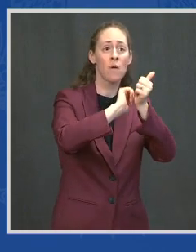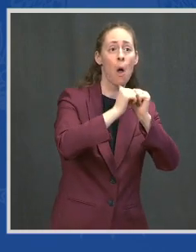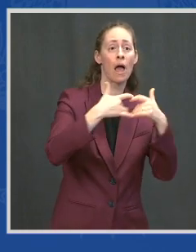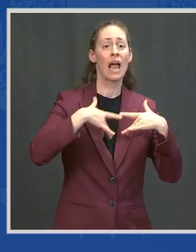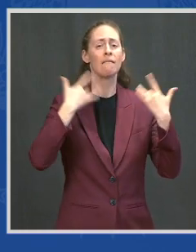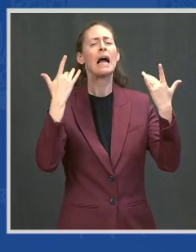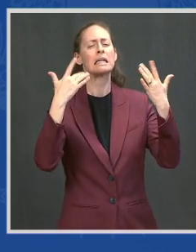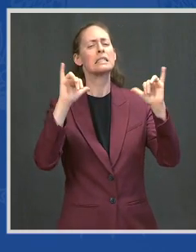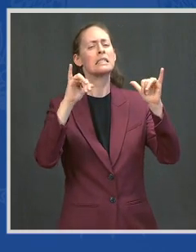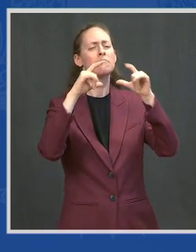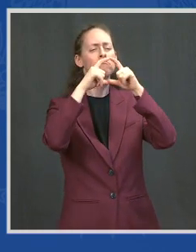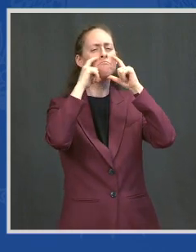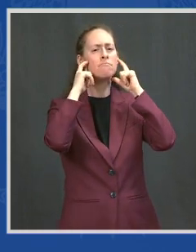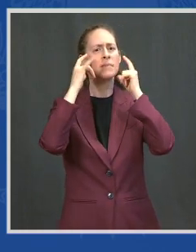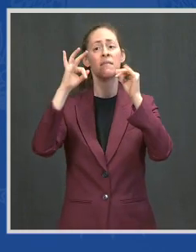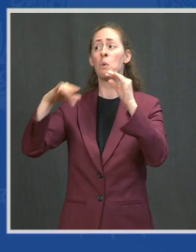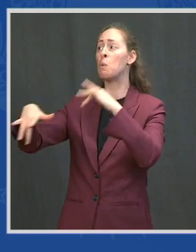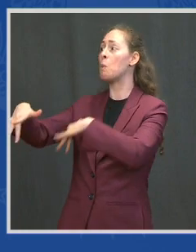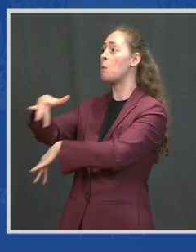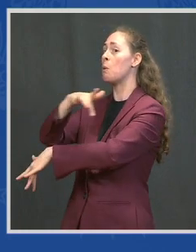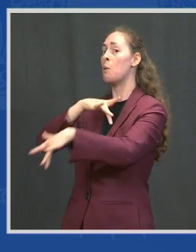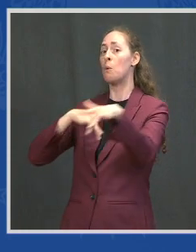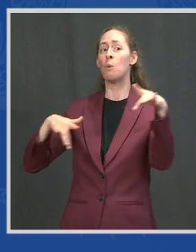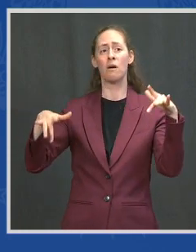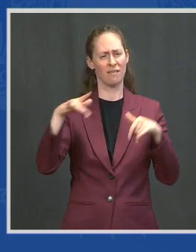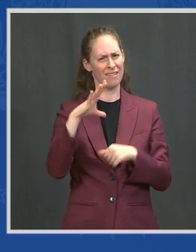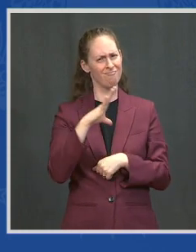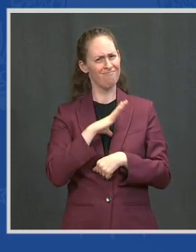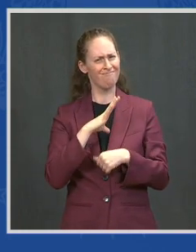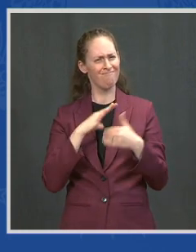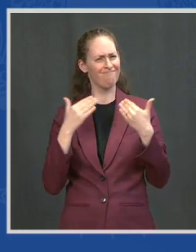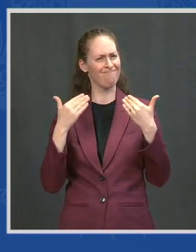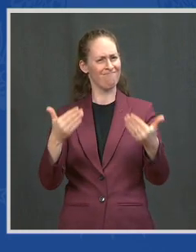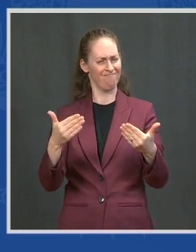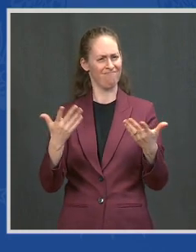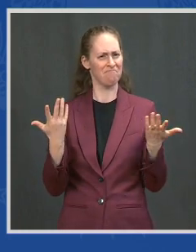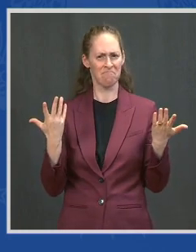up and caseloads down, we'll need our mask even less and less.